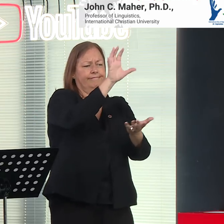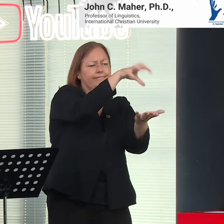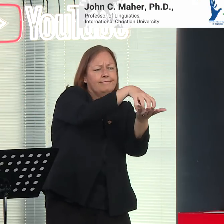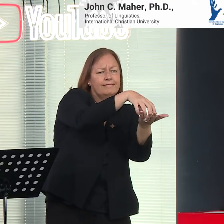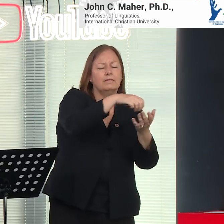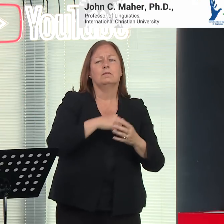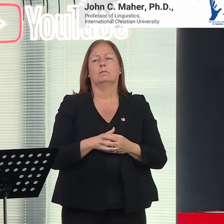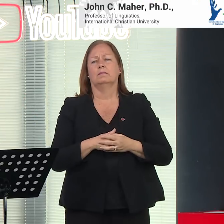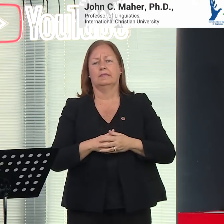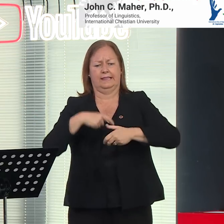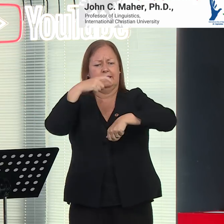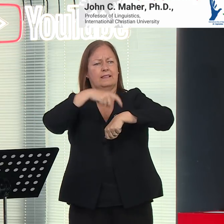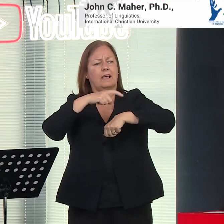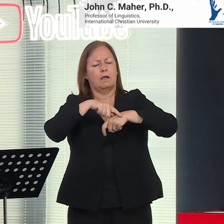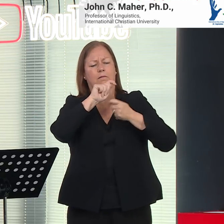Because of the creativeness of human language, it changes.